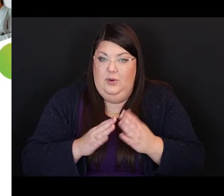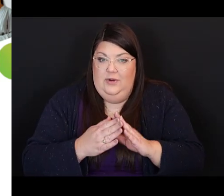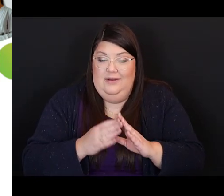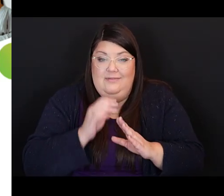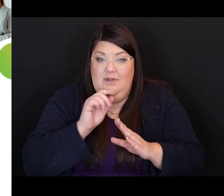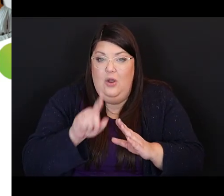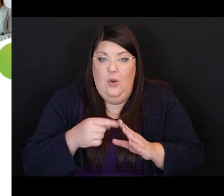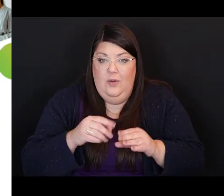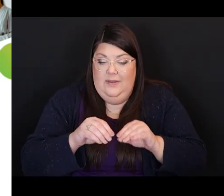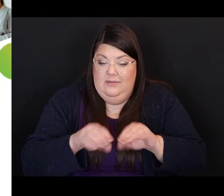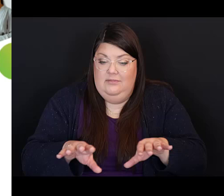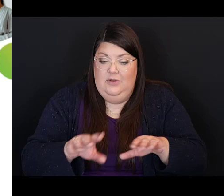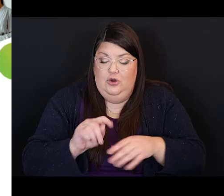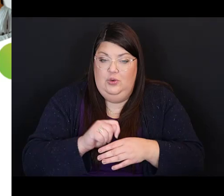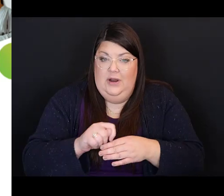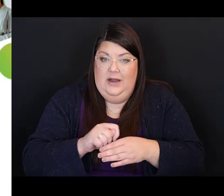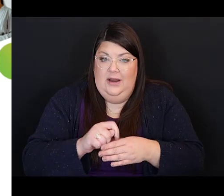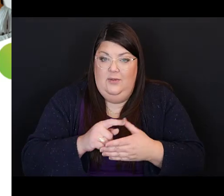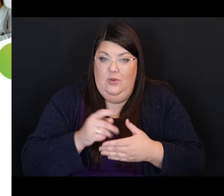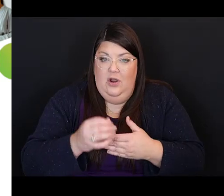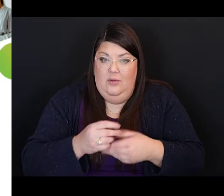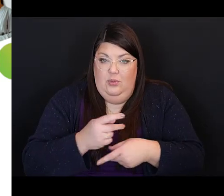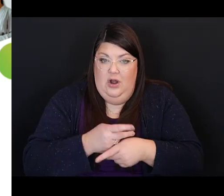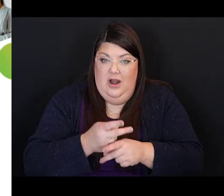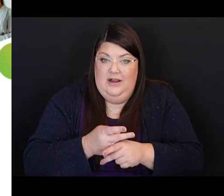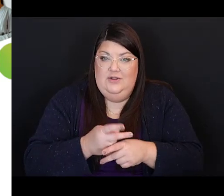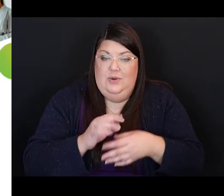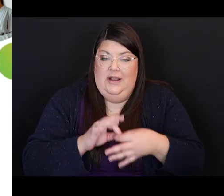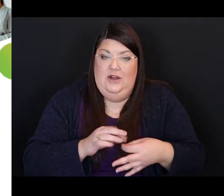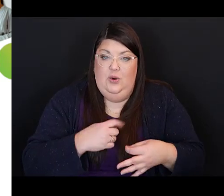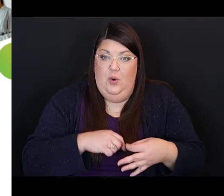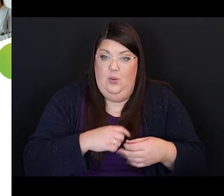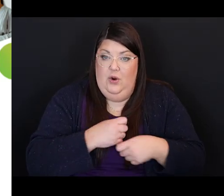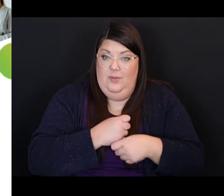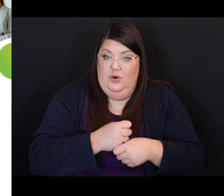We not only put out training products that are related to what we're producing but also